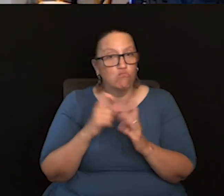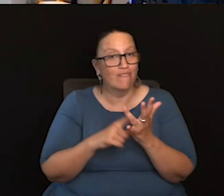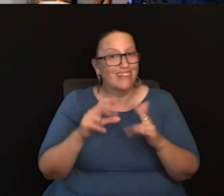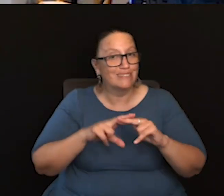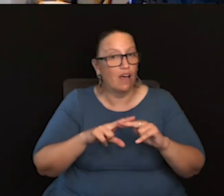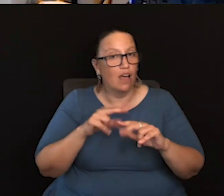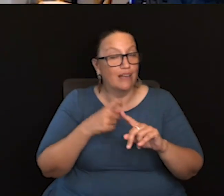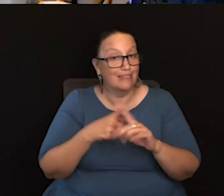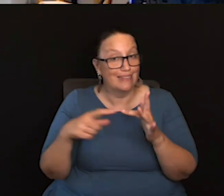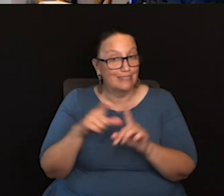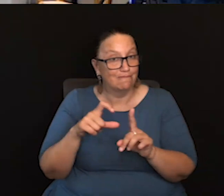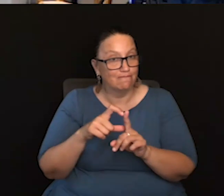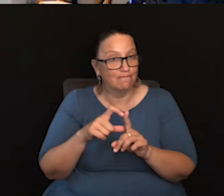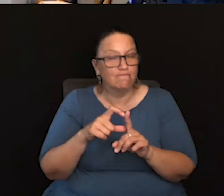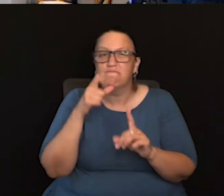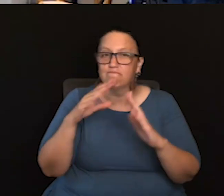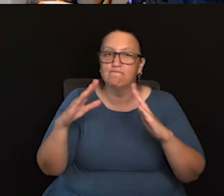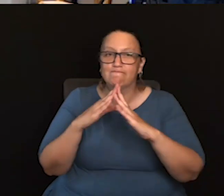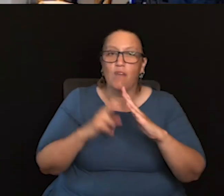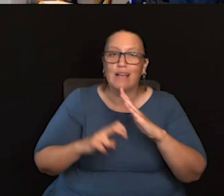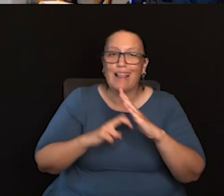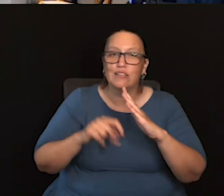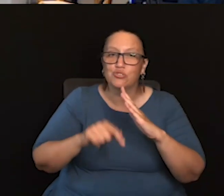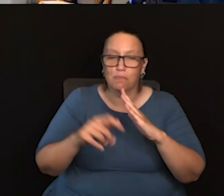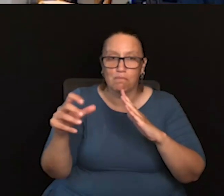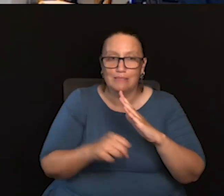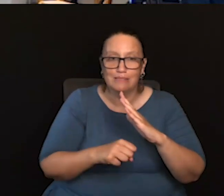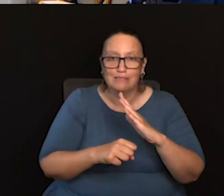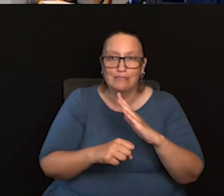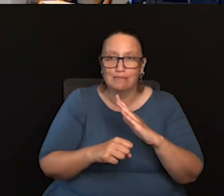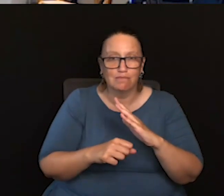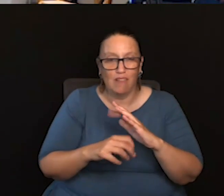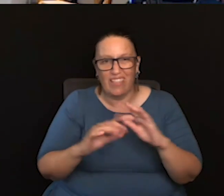However, there are a lot of studies particularly from the UK showing that in regards to schools,